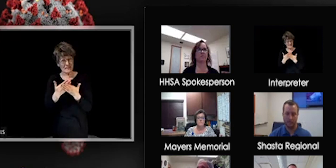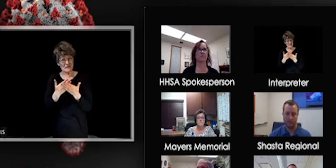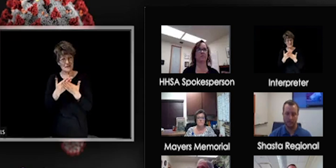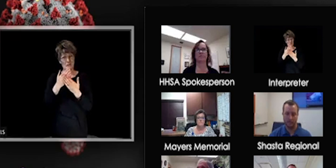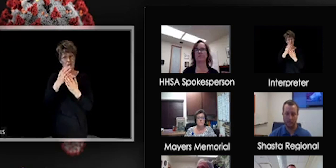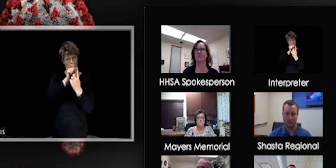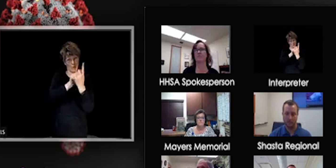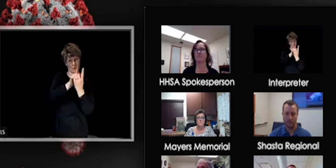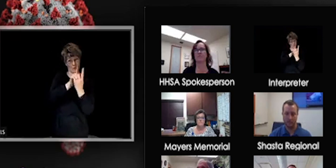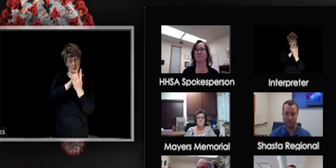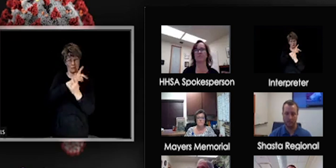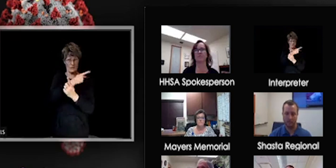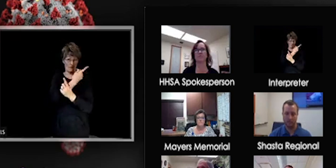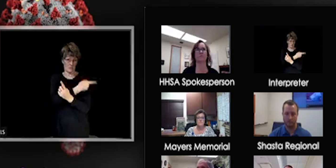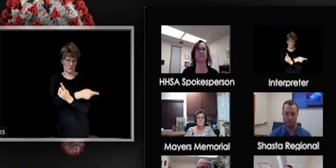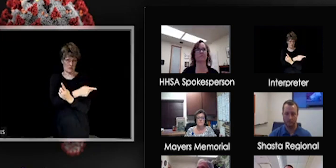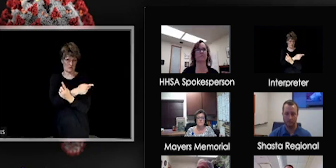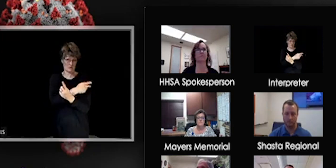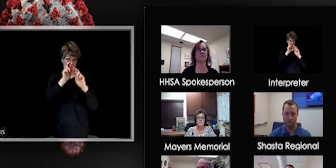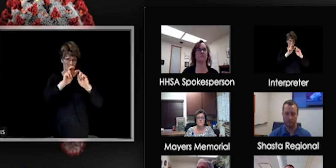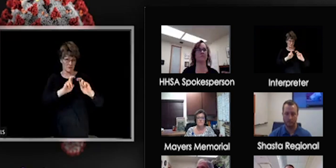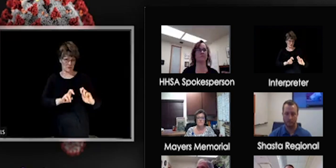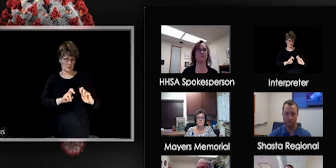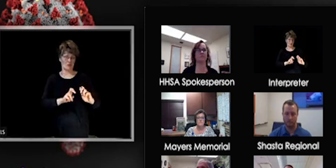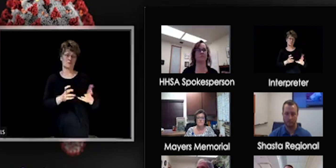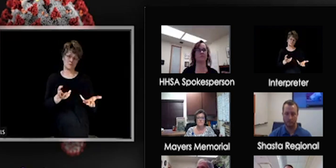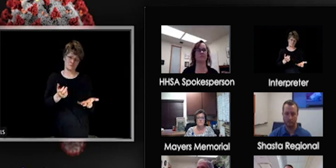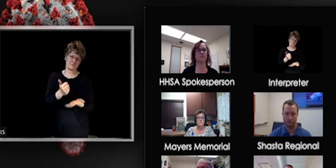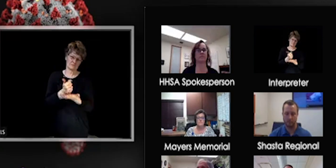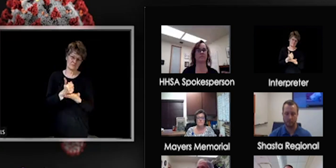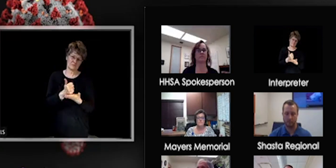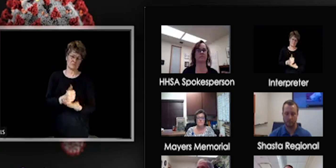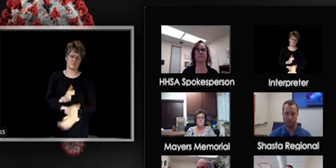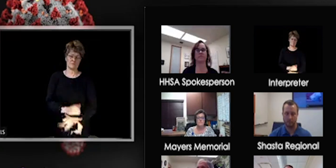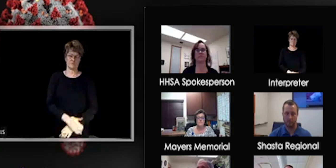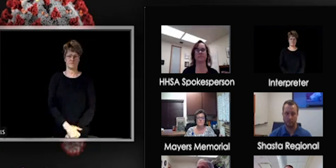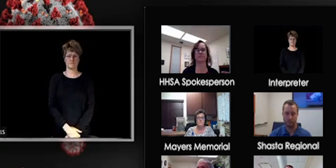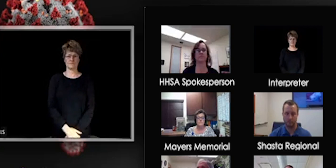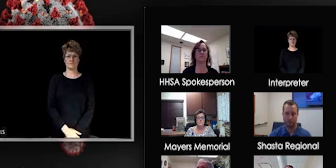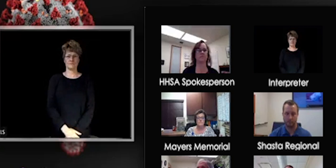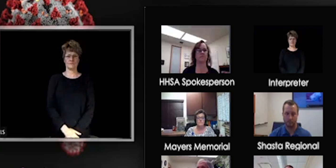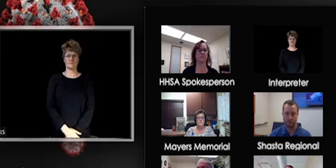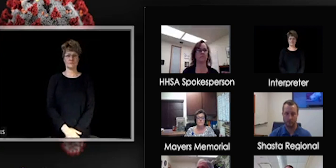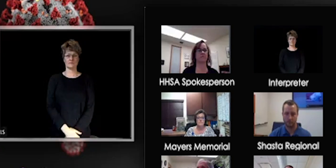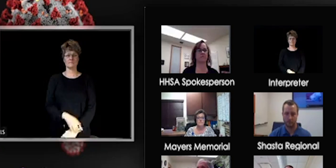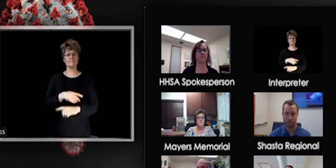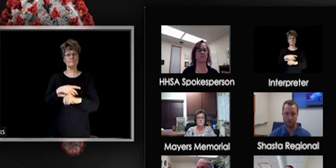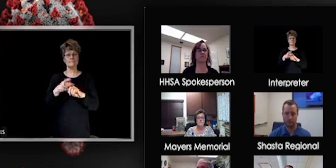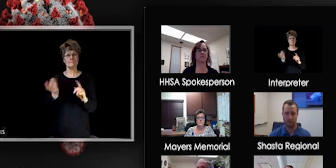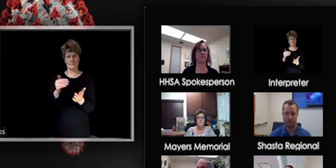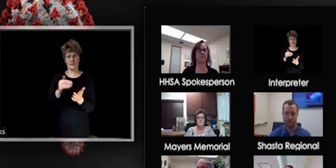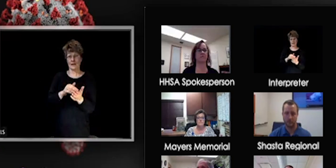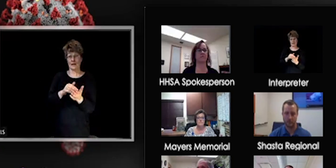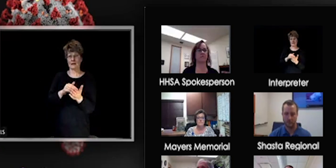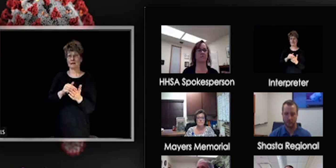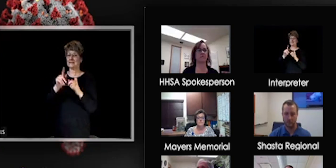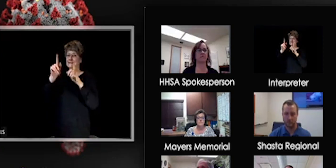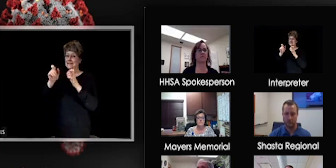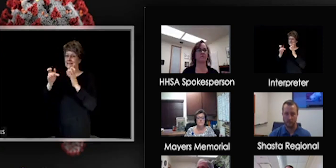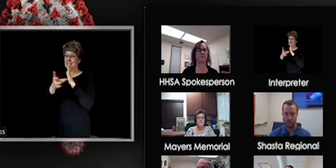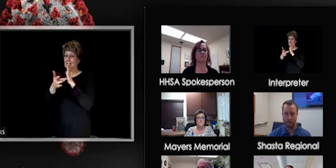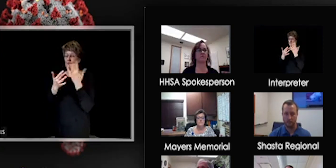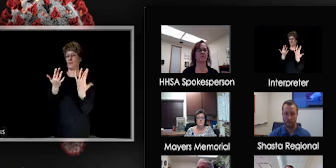in handy, but we’re hoping that that testing technology comes along. Right now, the most